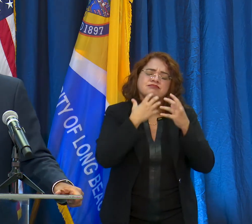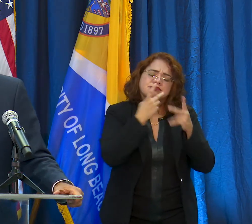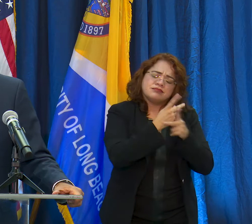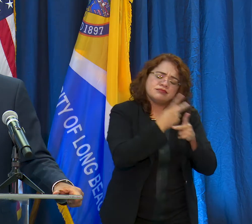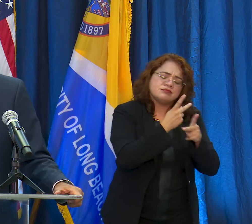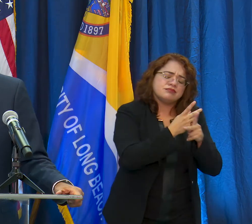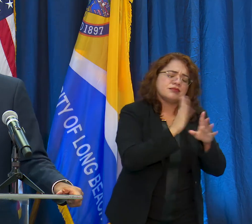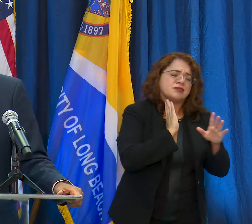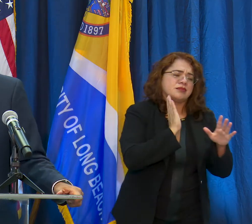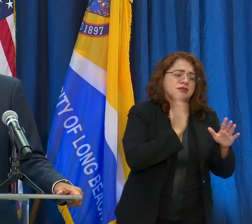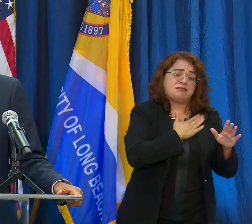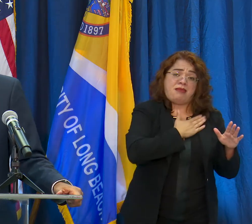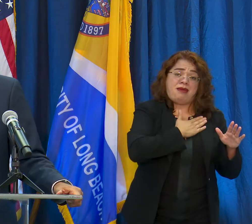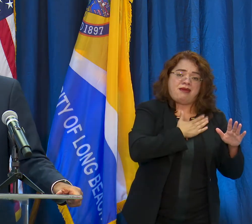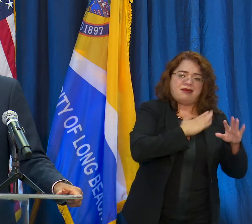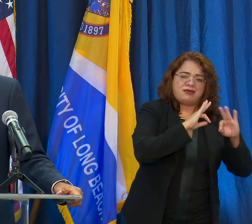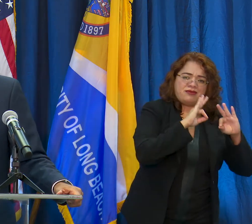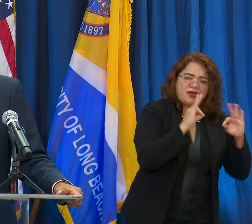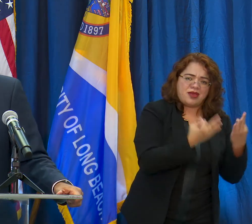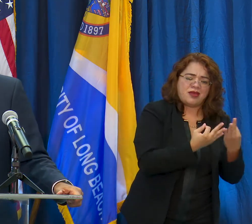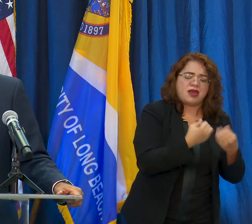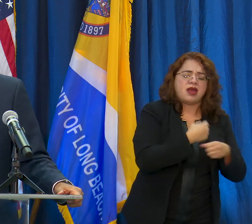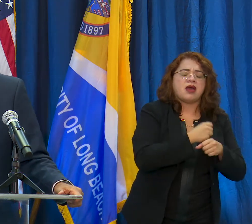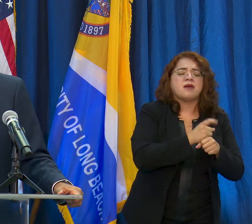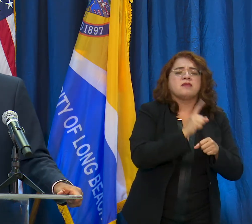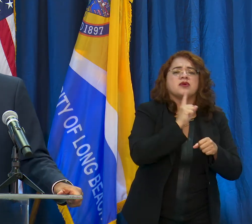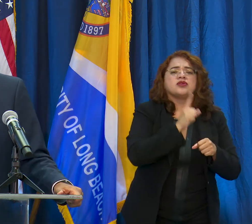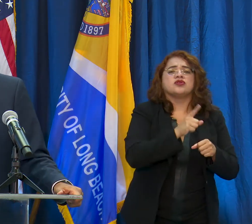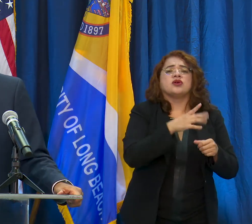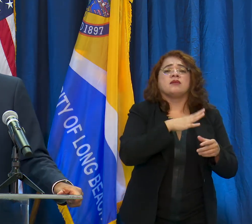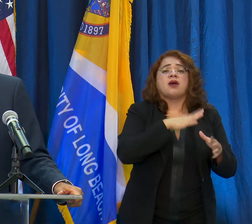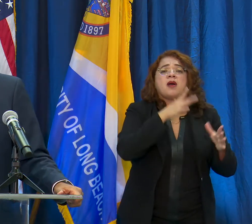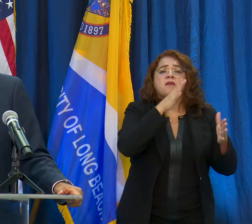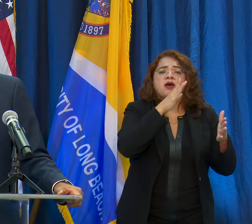and to ensure that she transitions with the dignity and respect